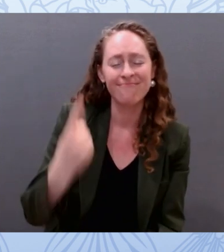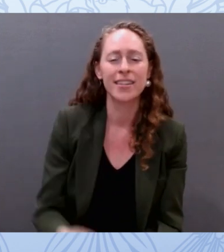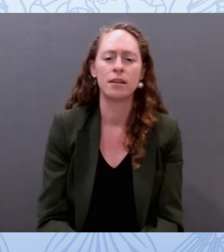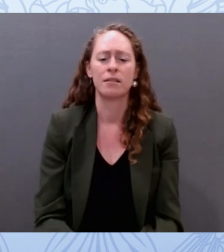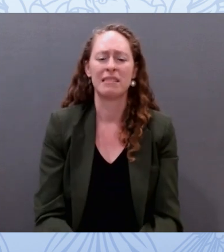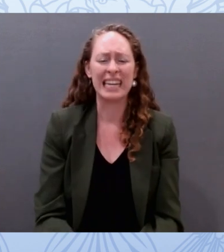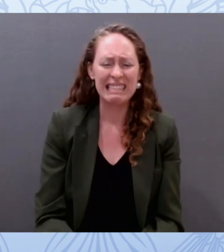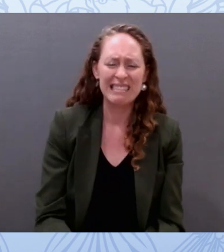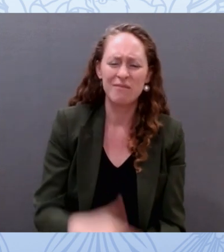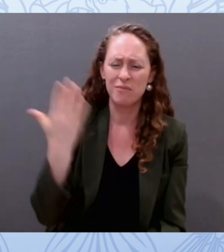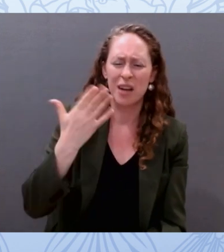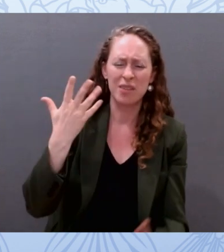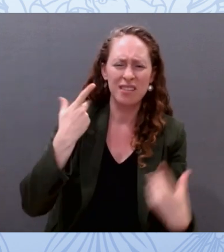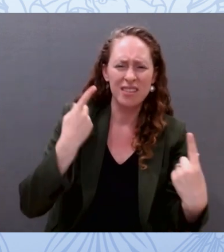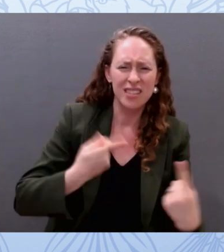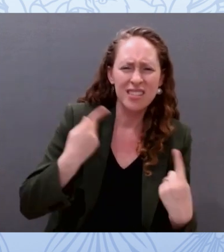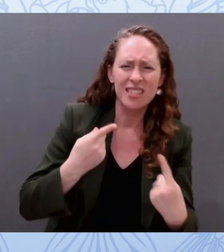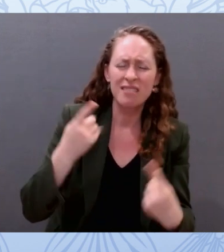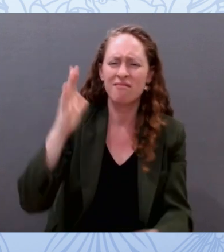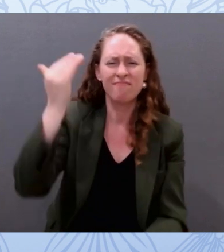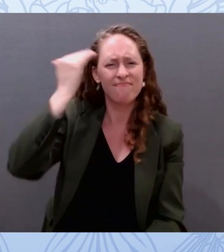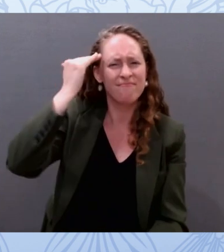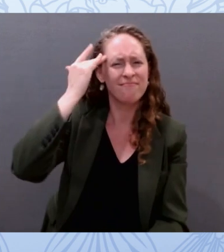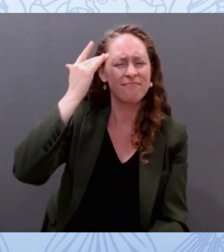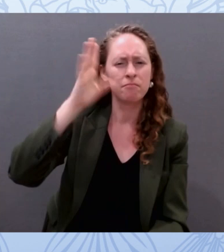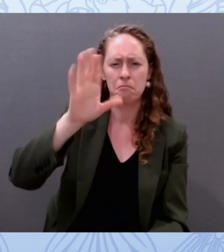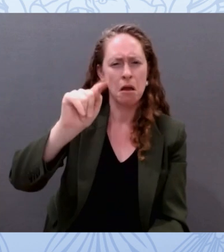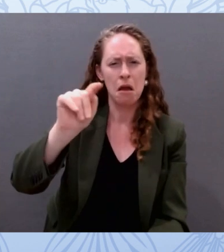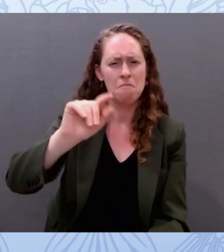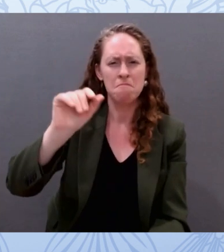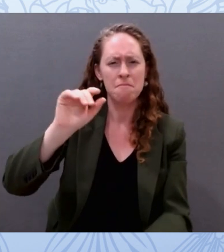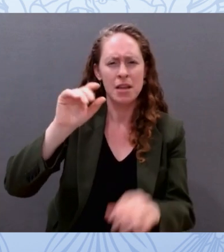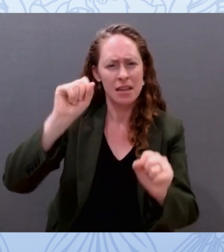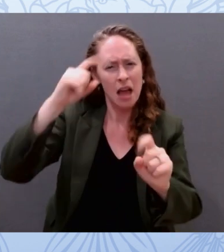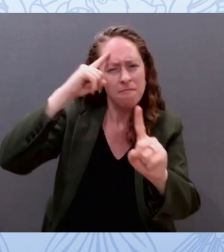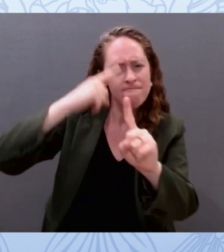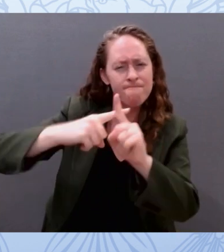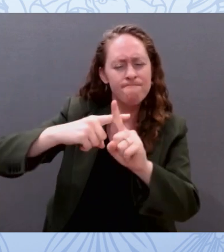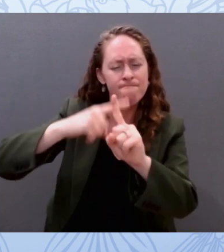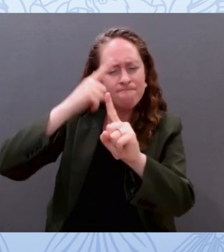And though it's usually, you know, not so literal as having a baby.